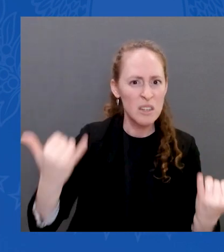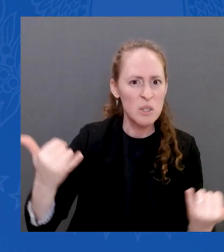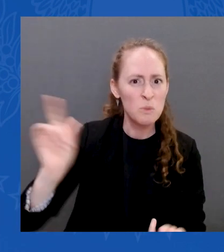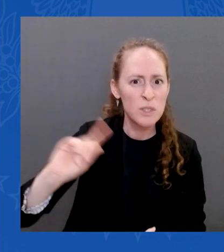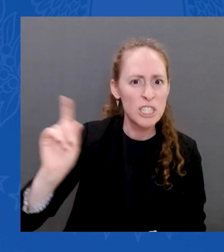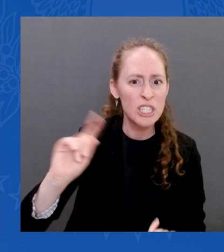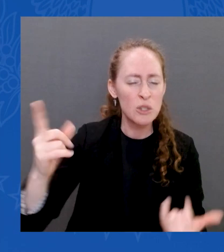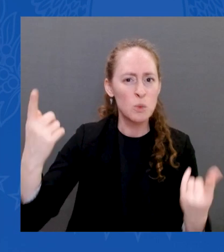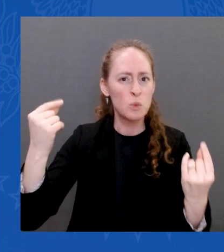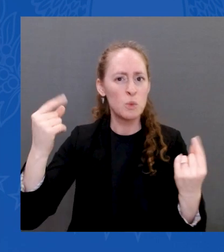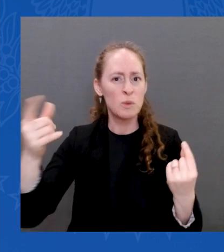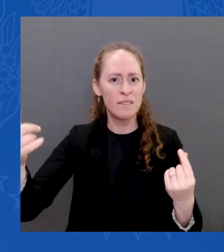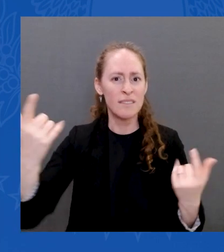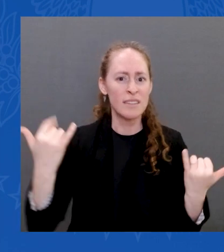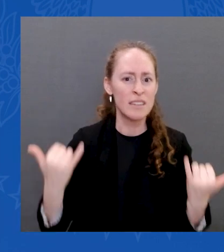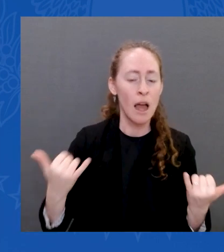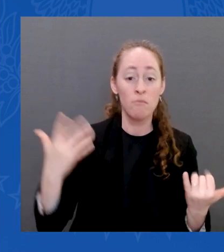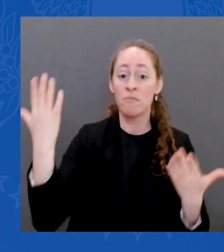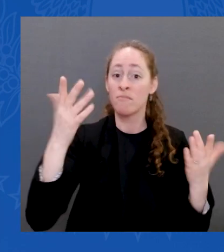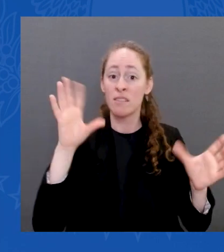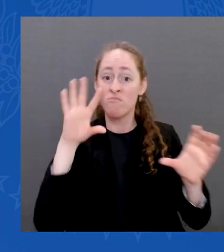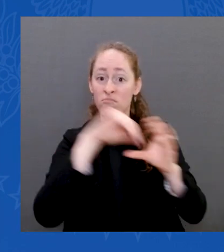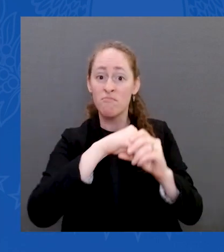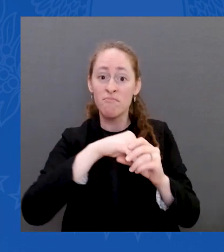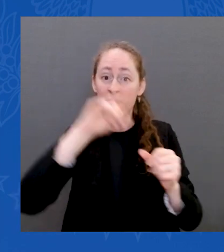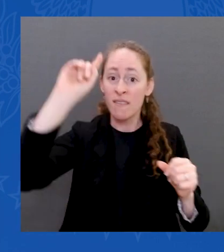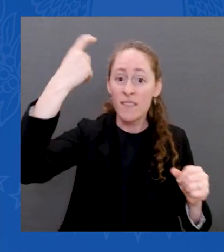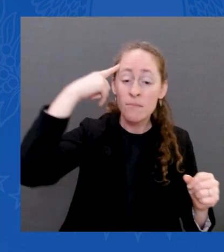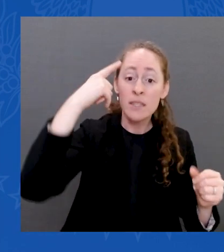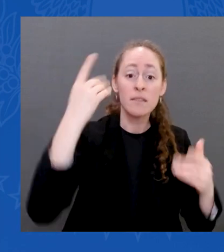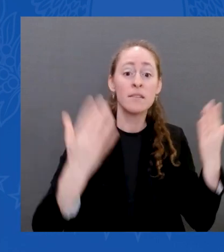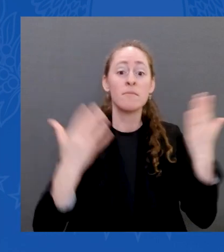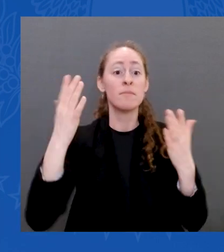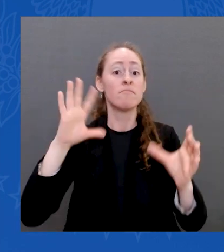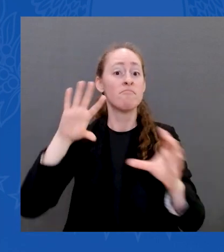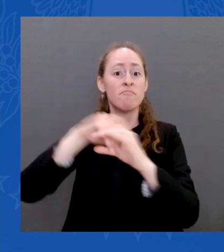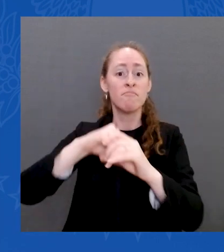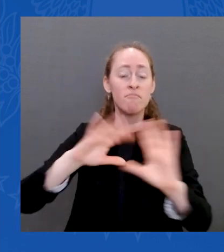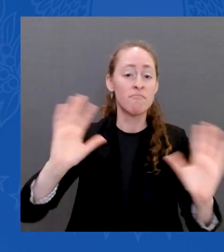working to make our communities a little stronger, a little fairer.